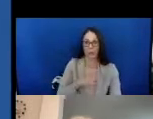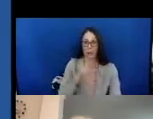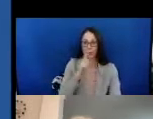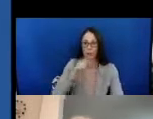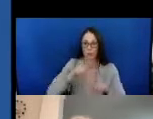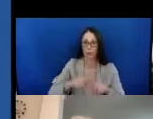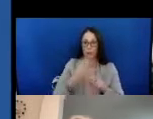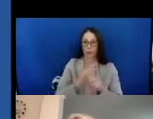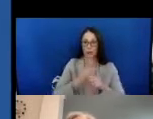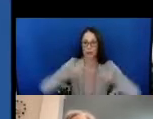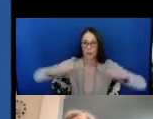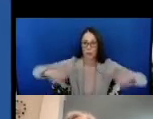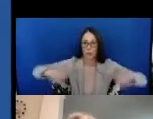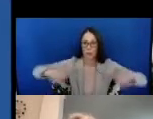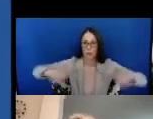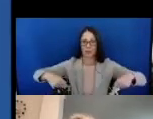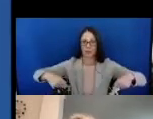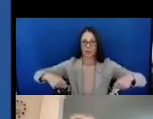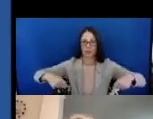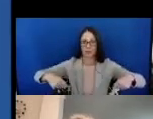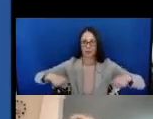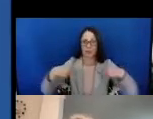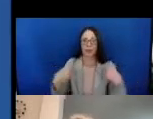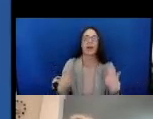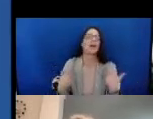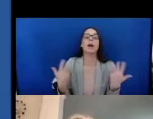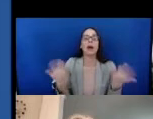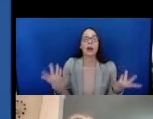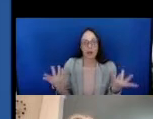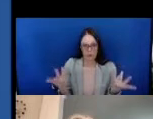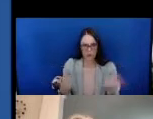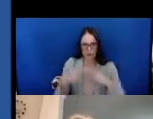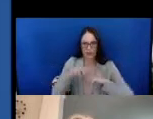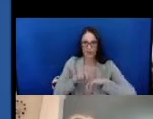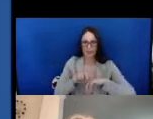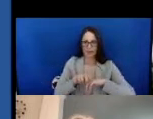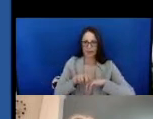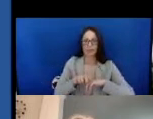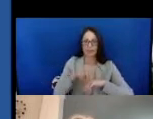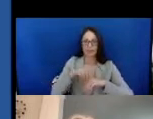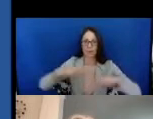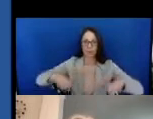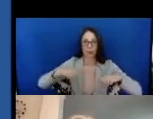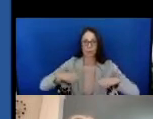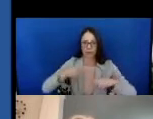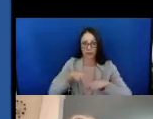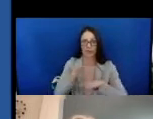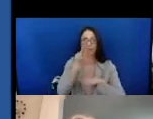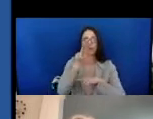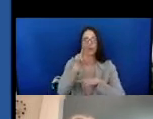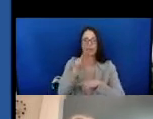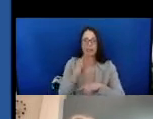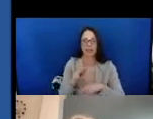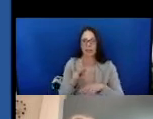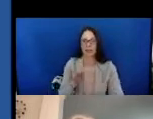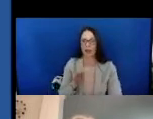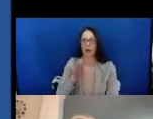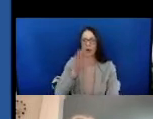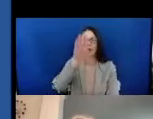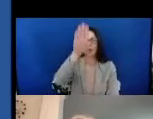15:56:50 And she's currently sitting in a wheelchair that spacing, a long tall series